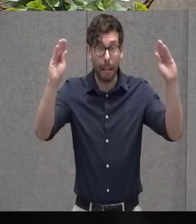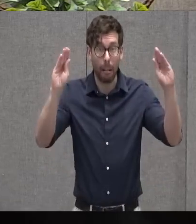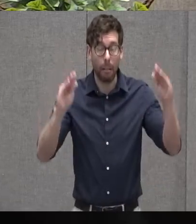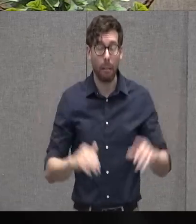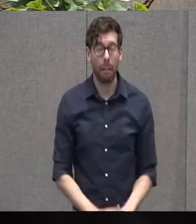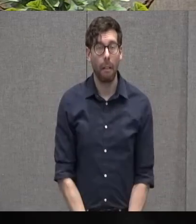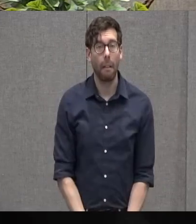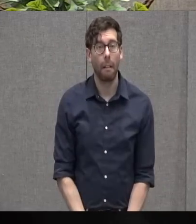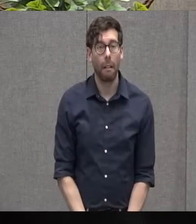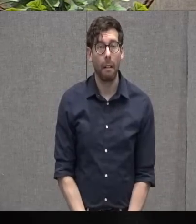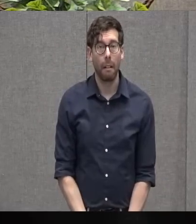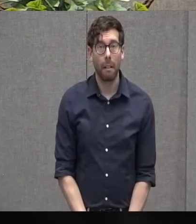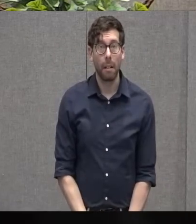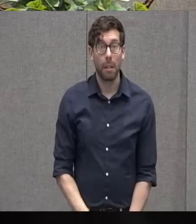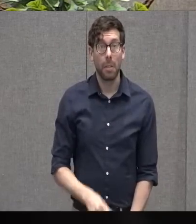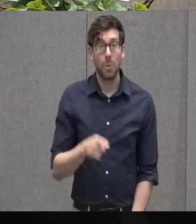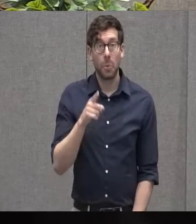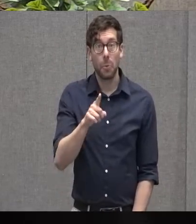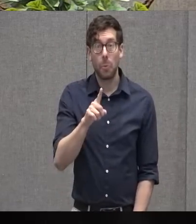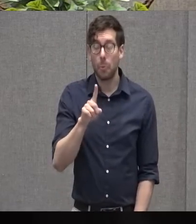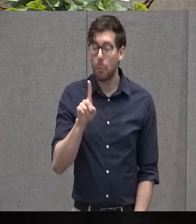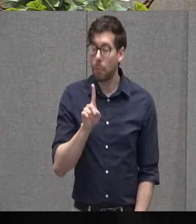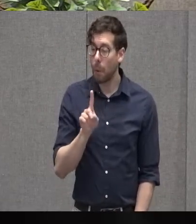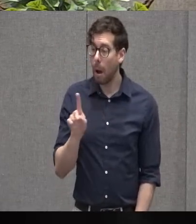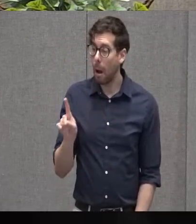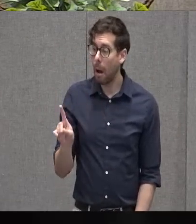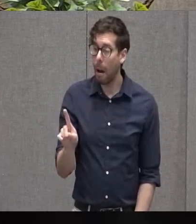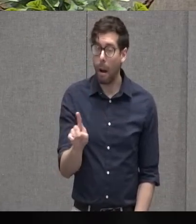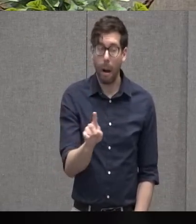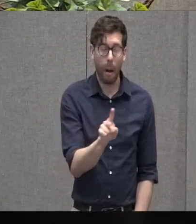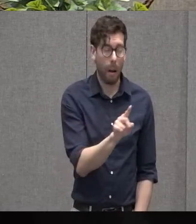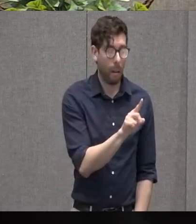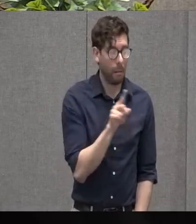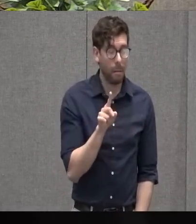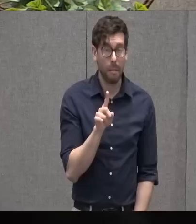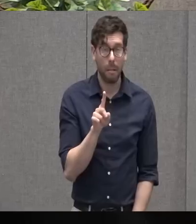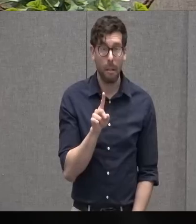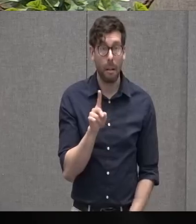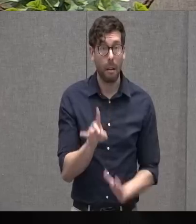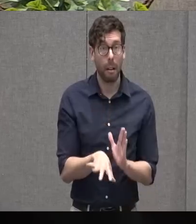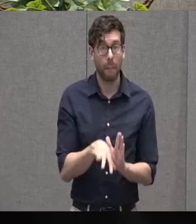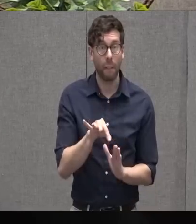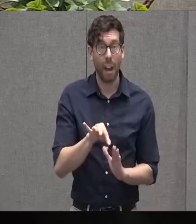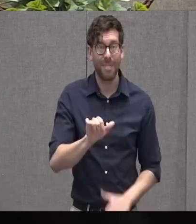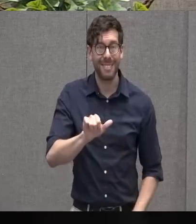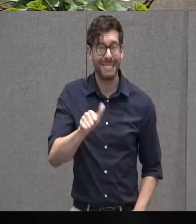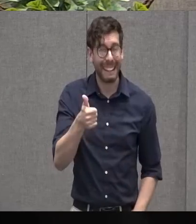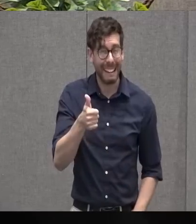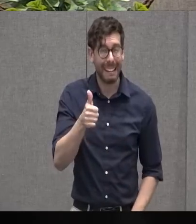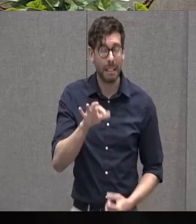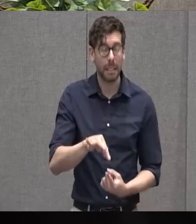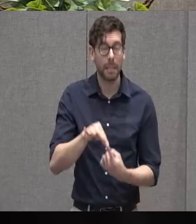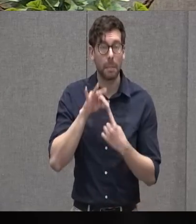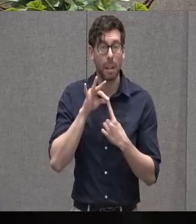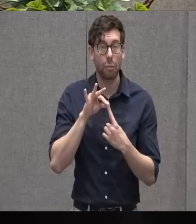Once you've walked around and gathered 10 special items, put them together.